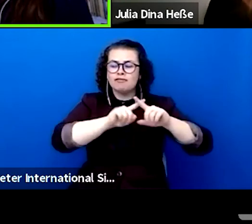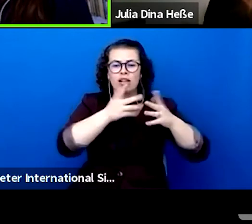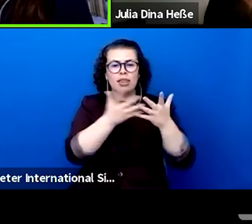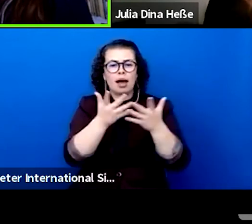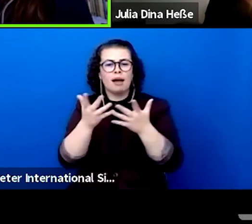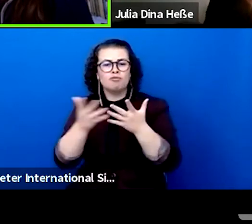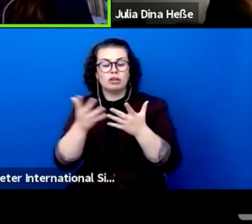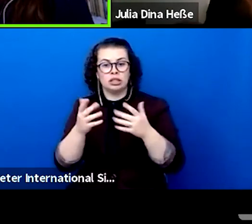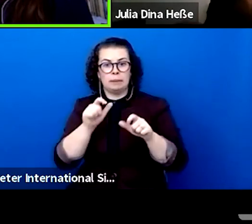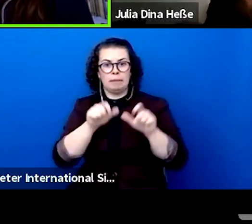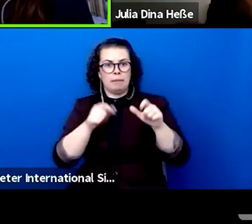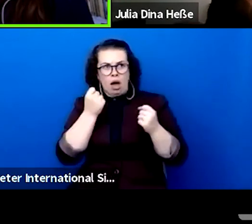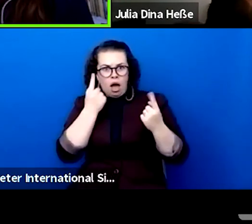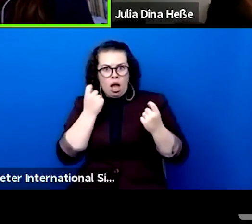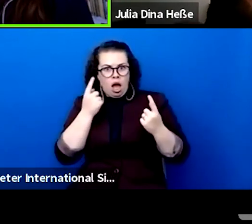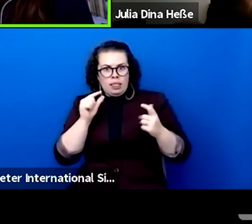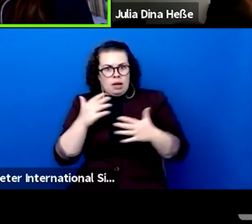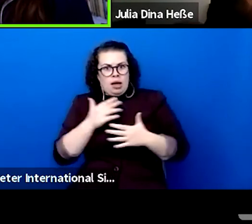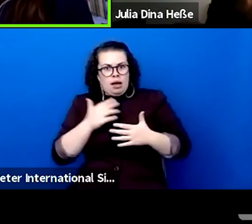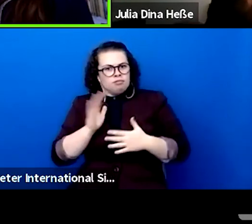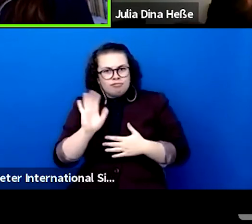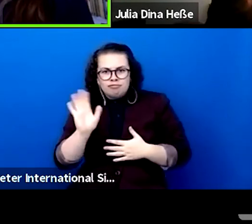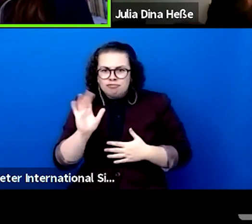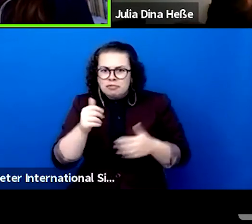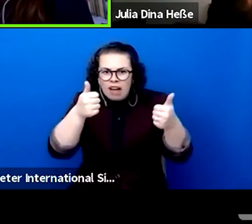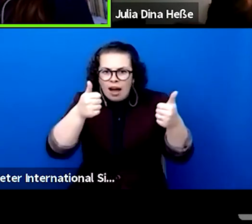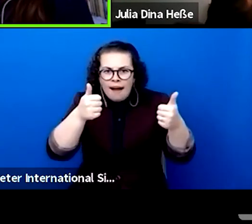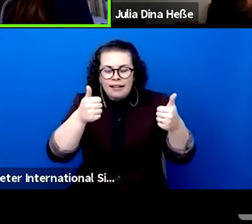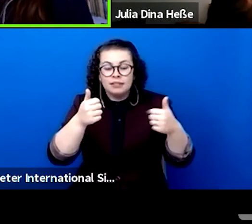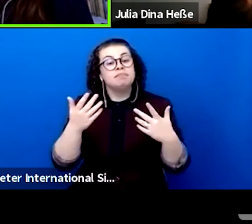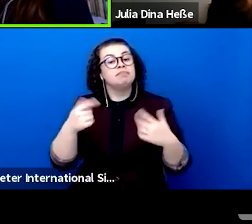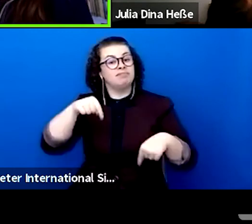new languages and within the South African context, we've seen so much of that work,